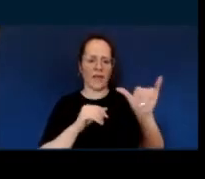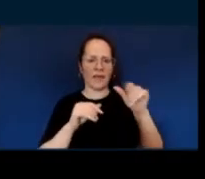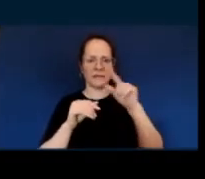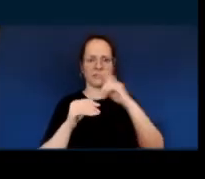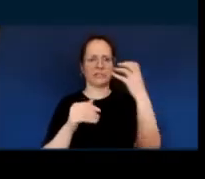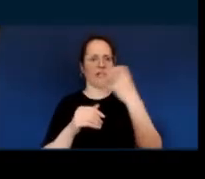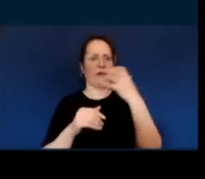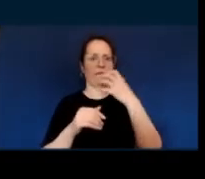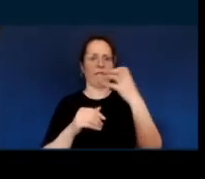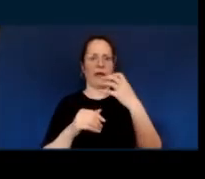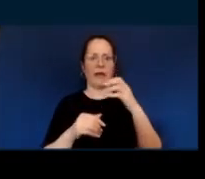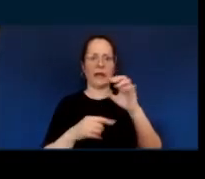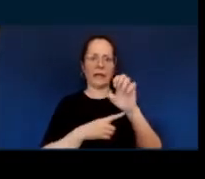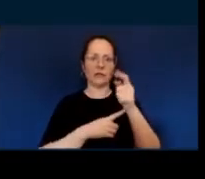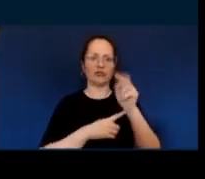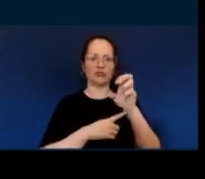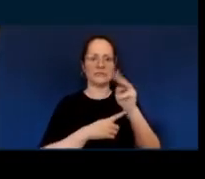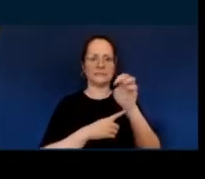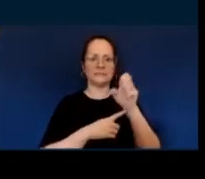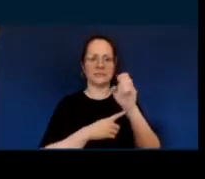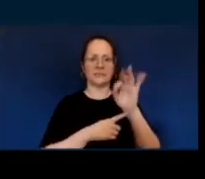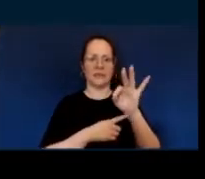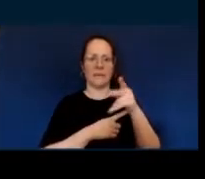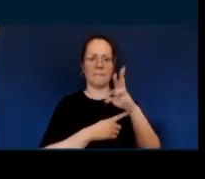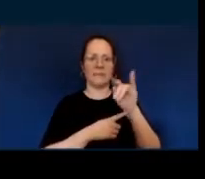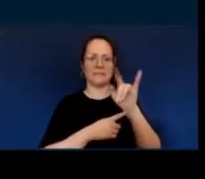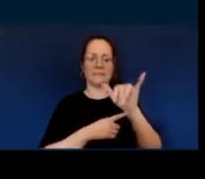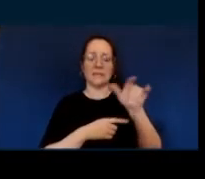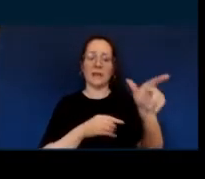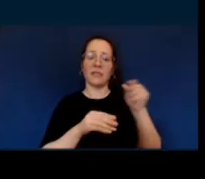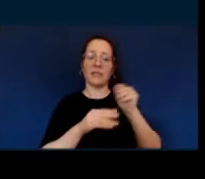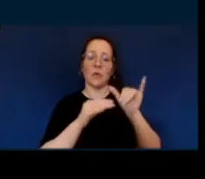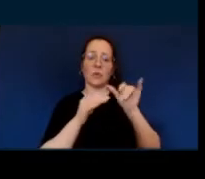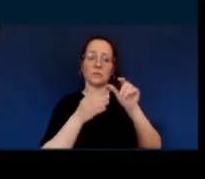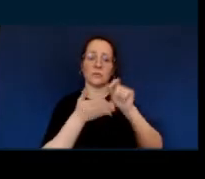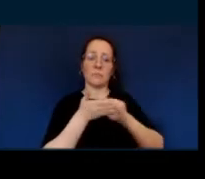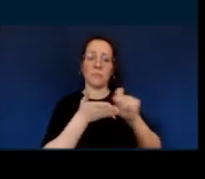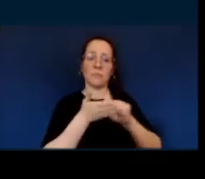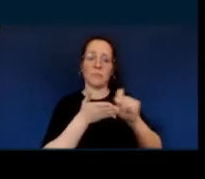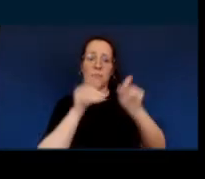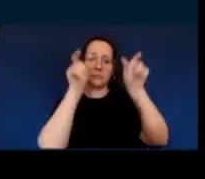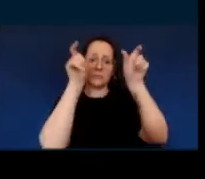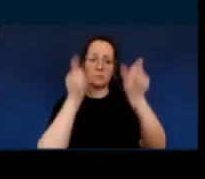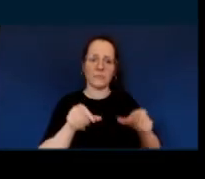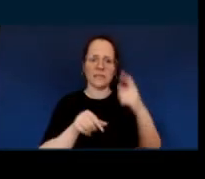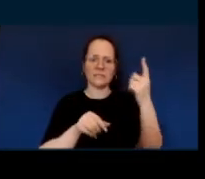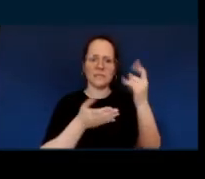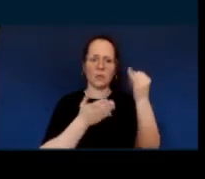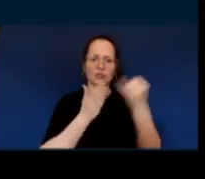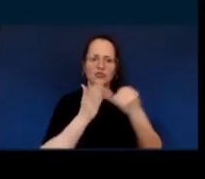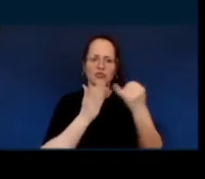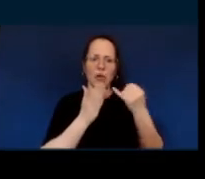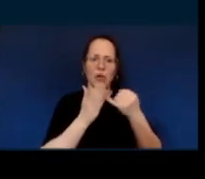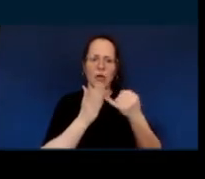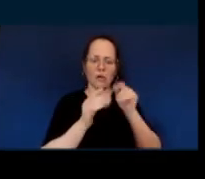[INDISCERNIBLE]. IN THE MARGINS OF THIS MANUSCRIPT, SOMEONE HAS DRAWN A FEW MULTIVARIOUS WOMEN WITH 1 OF